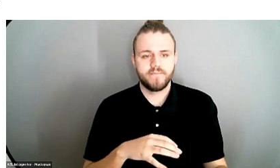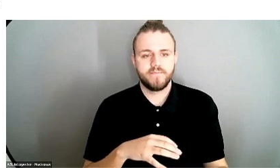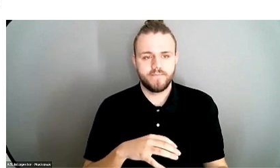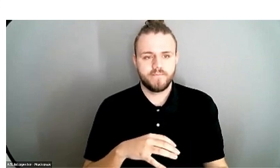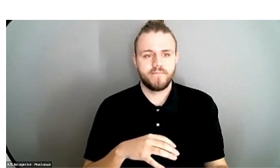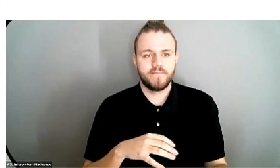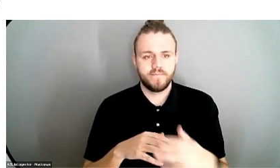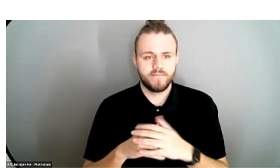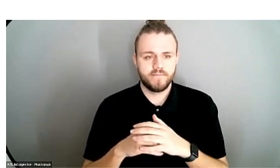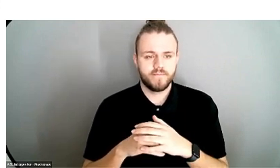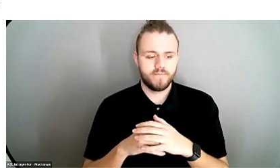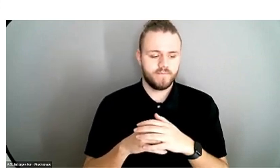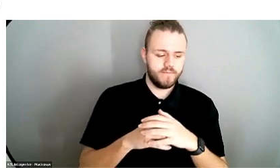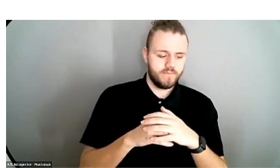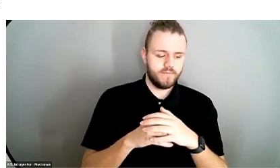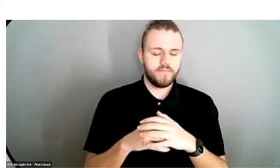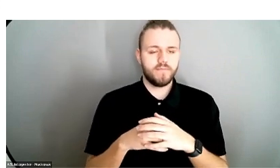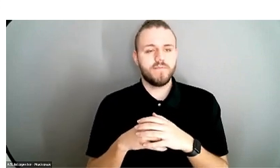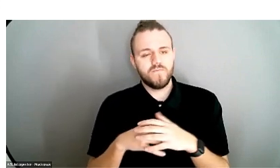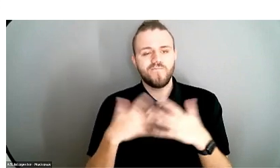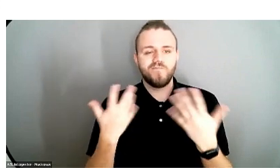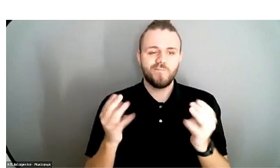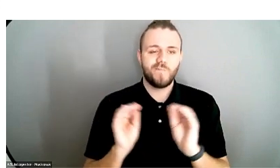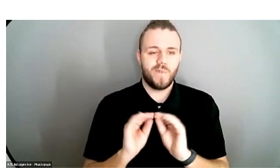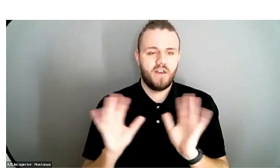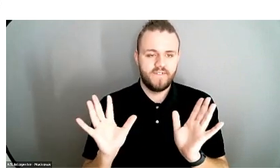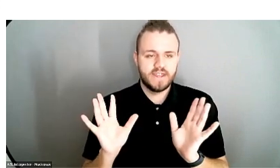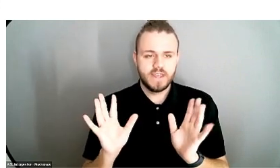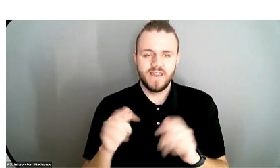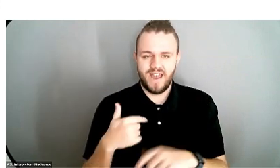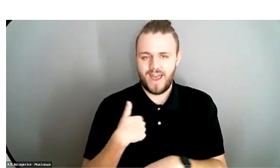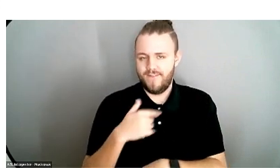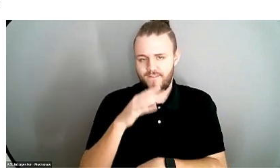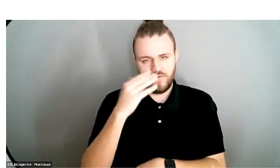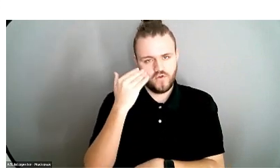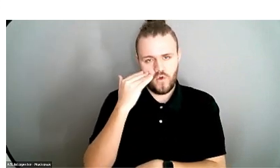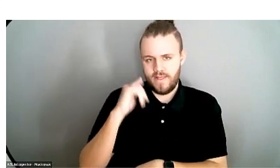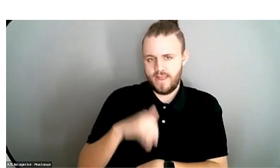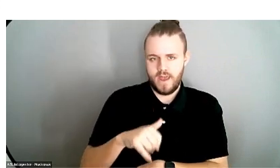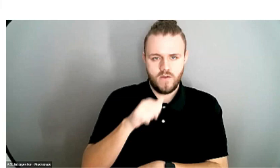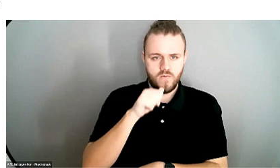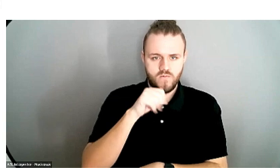So obviously, you know, I've known this young woman for awhile.